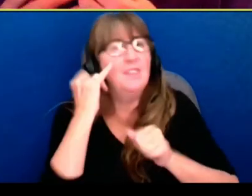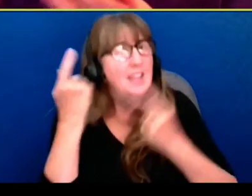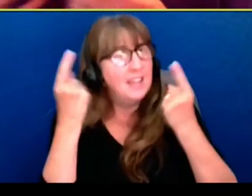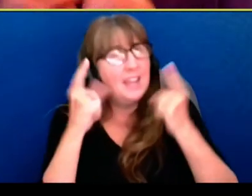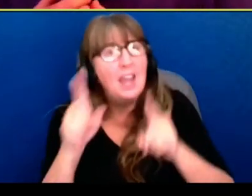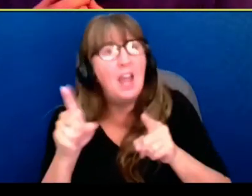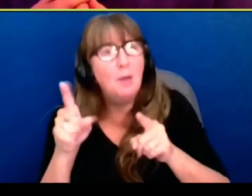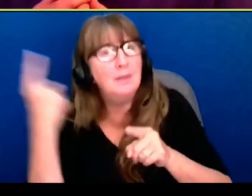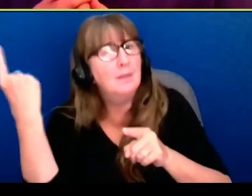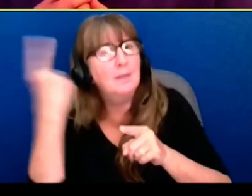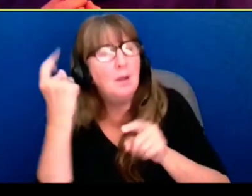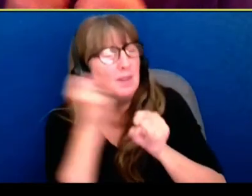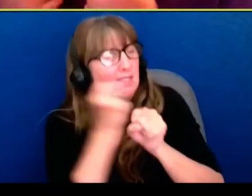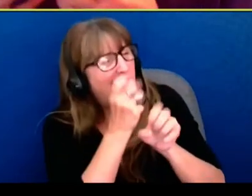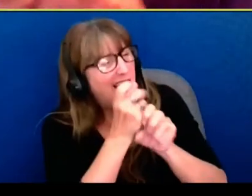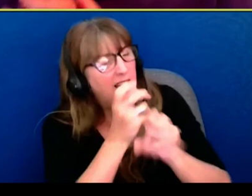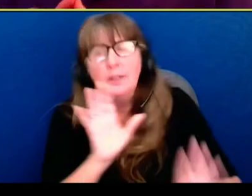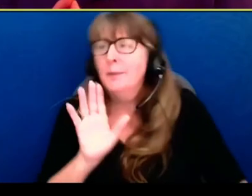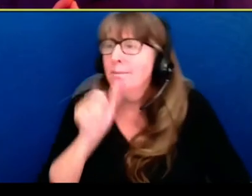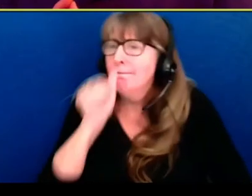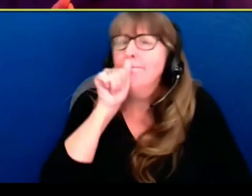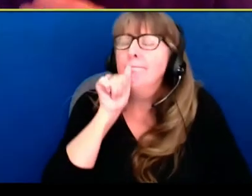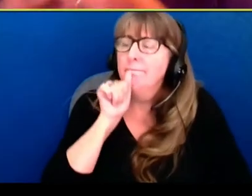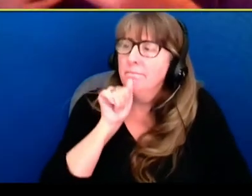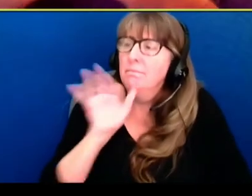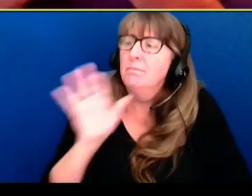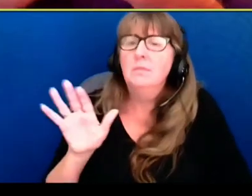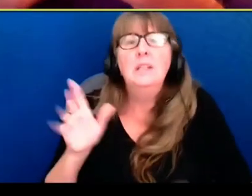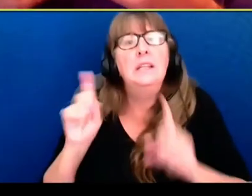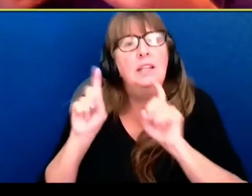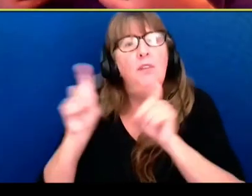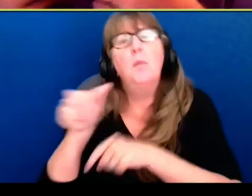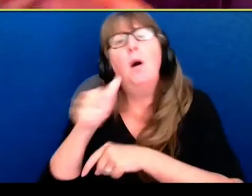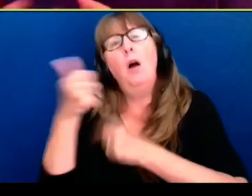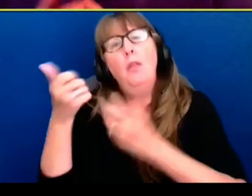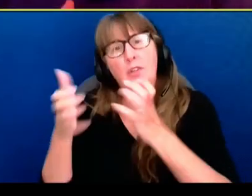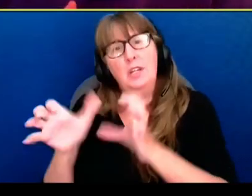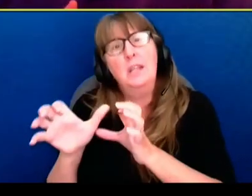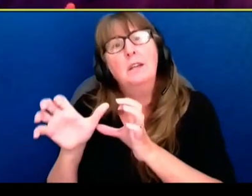and give them a second chance. Give them that opportunity. That also will go